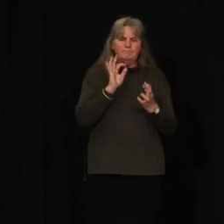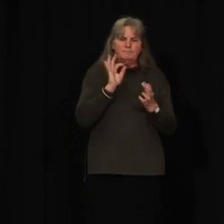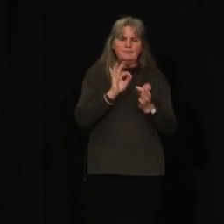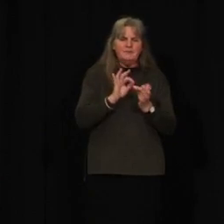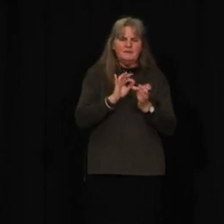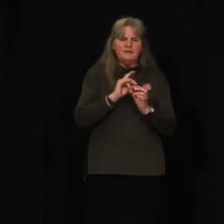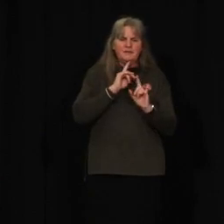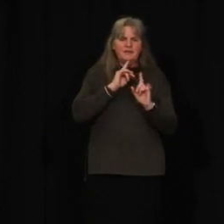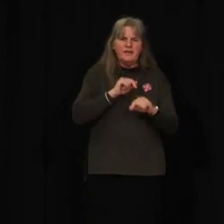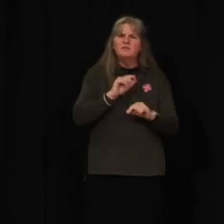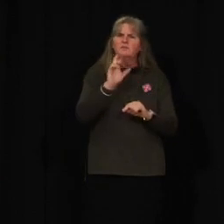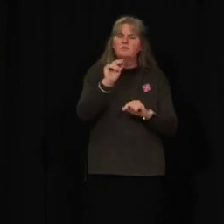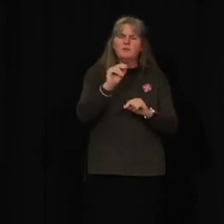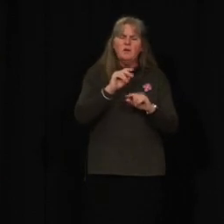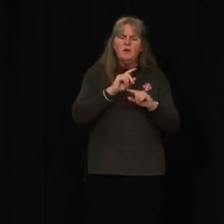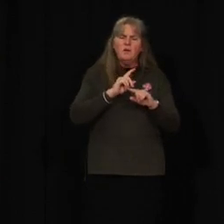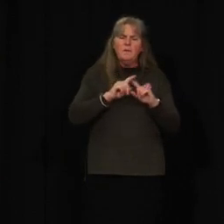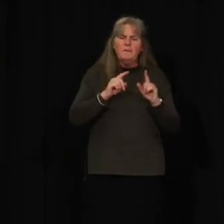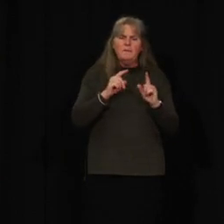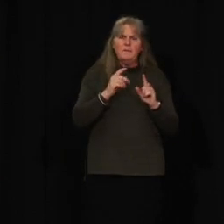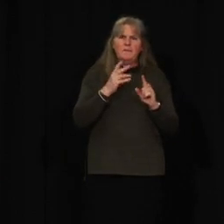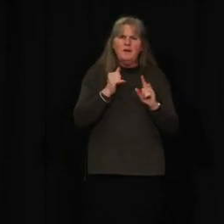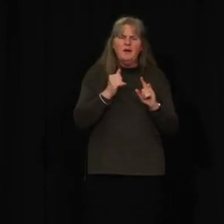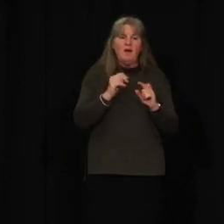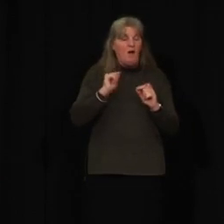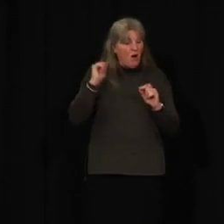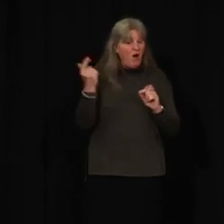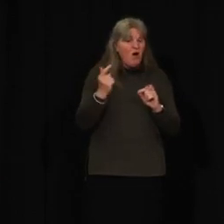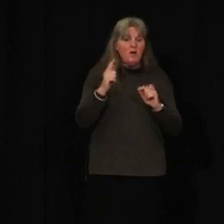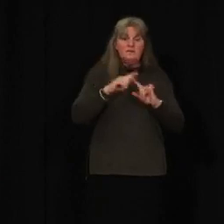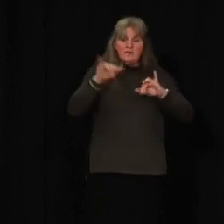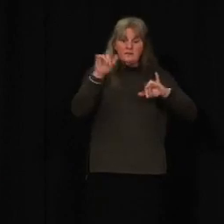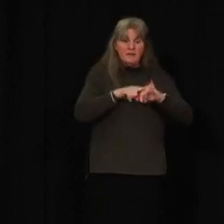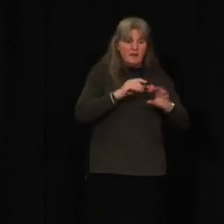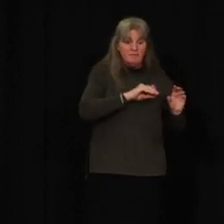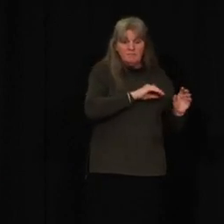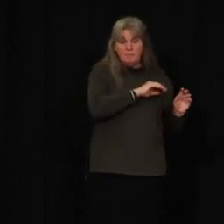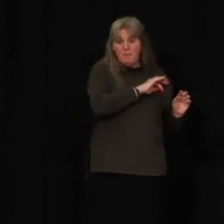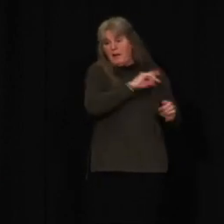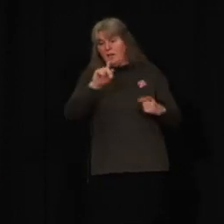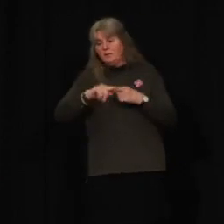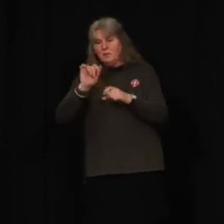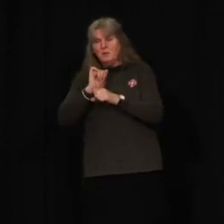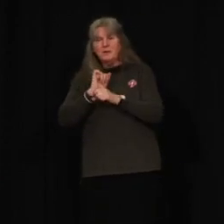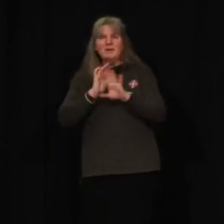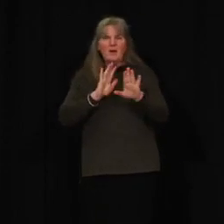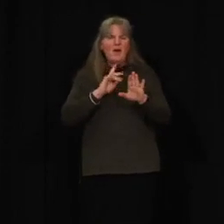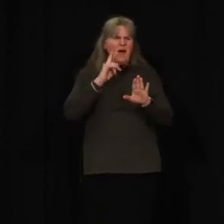situation. I think if employers have worked